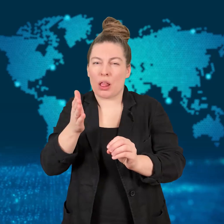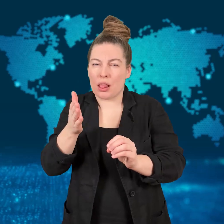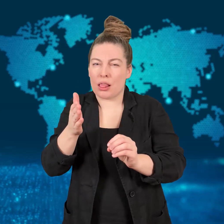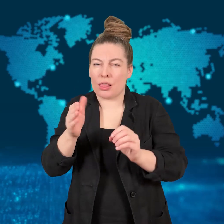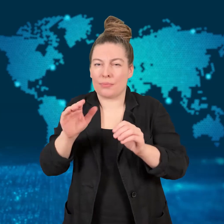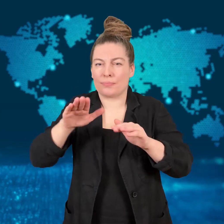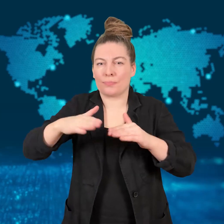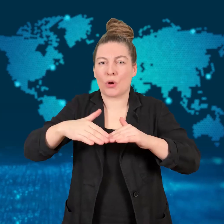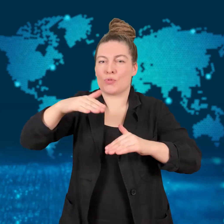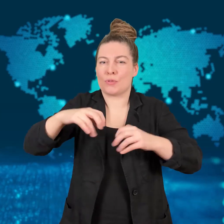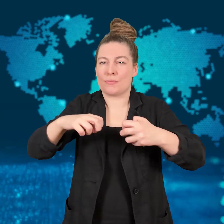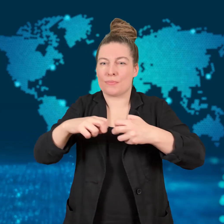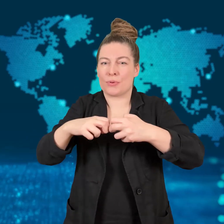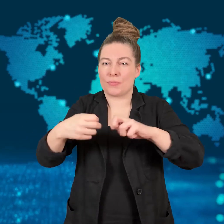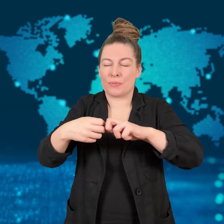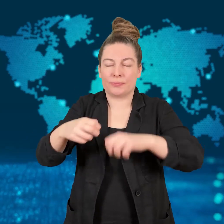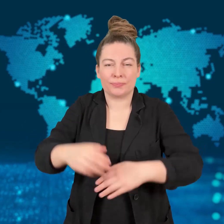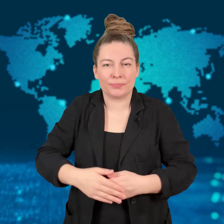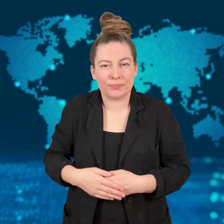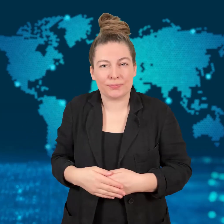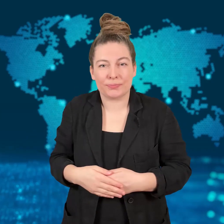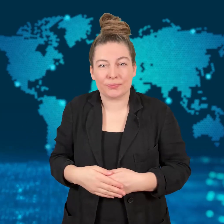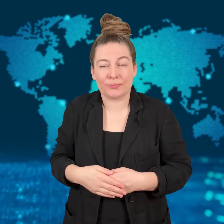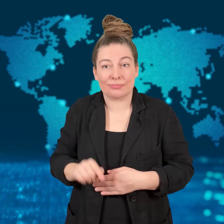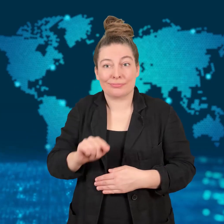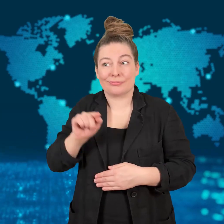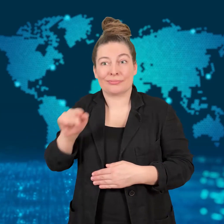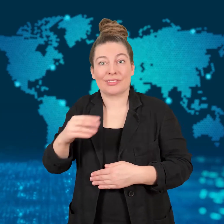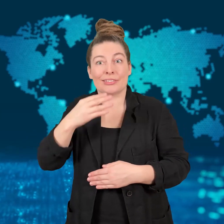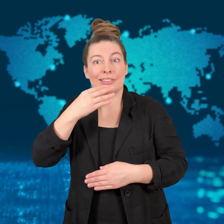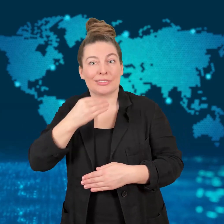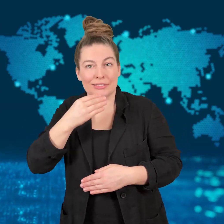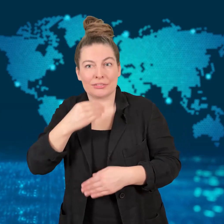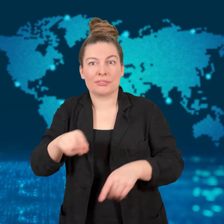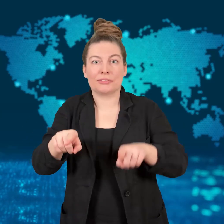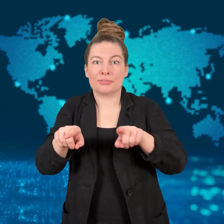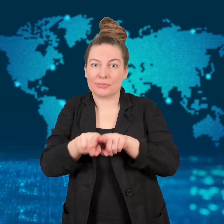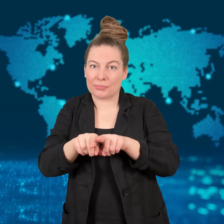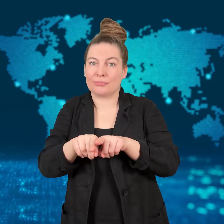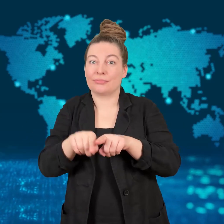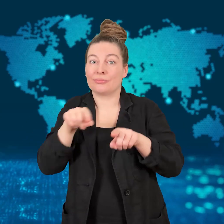"all hell will break loose".